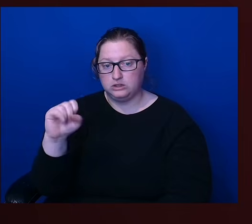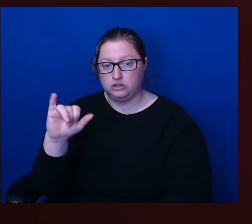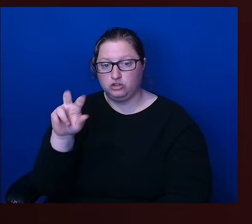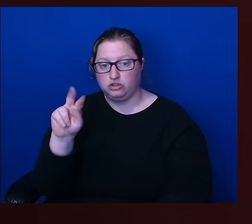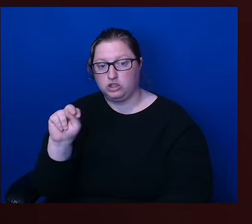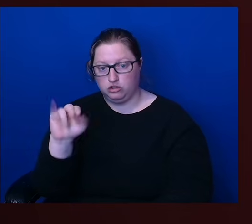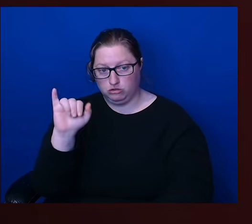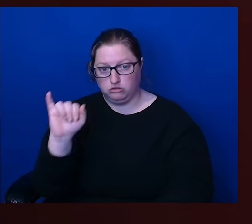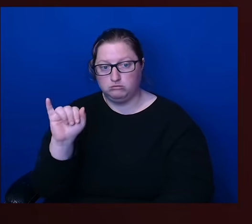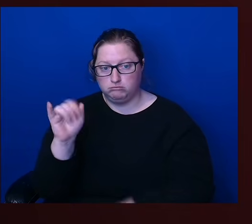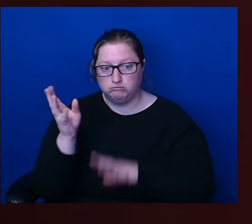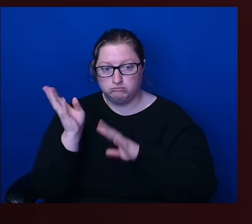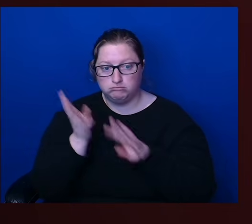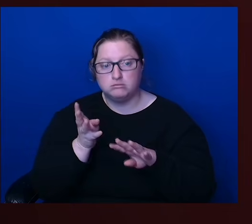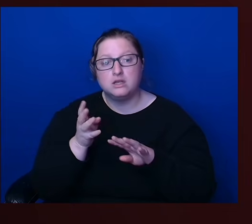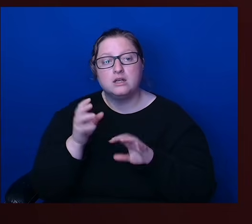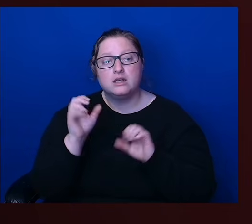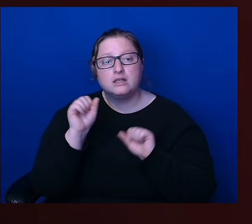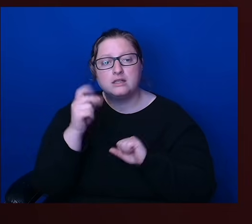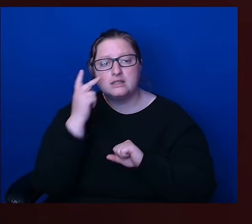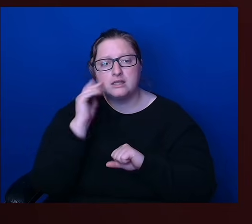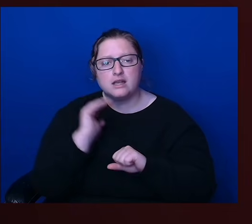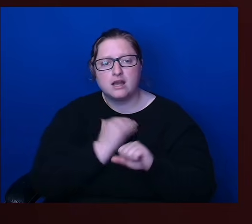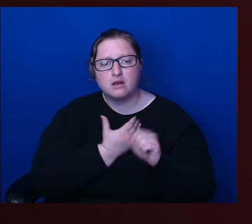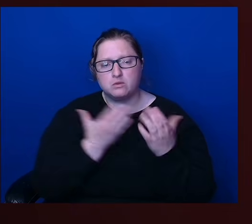at our services layer,